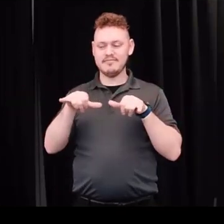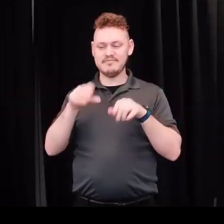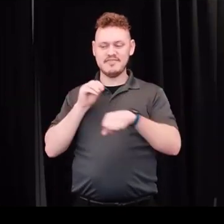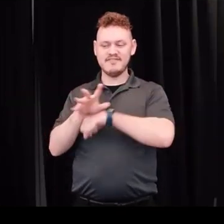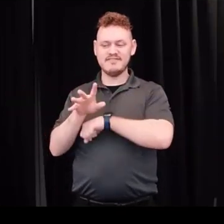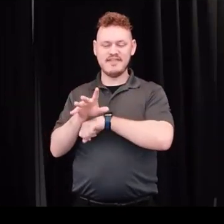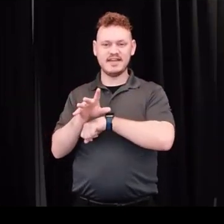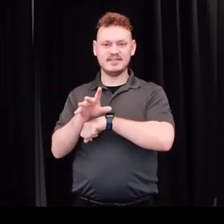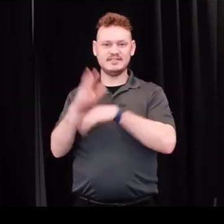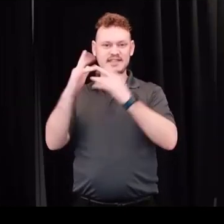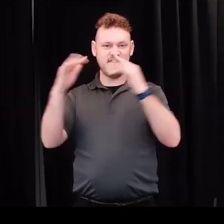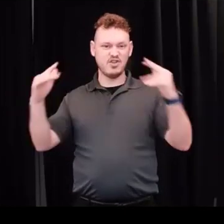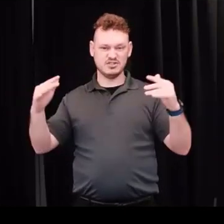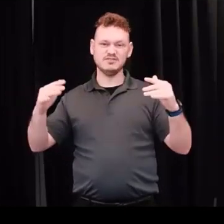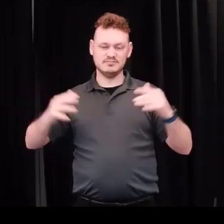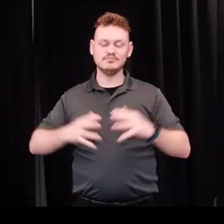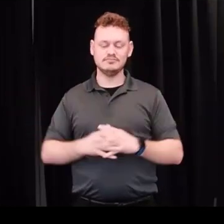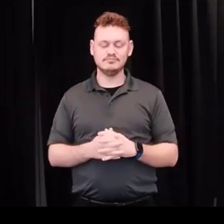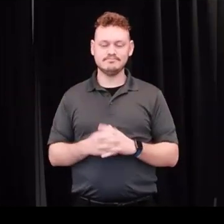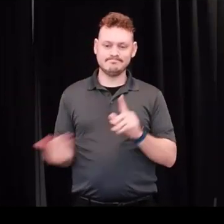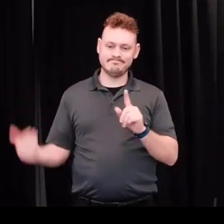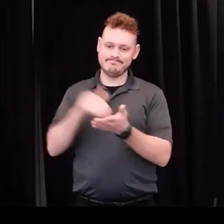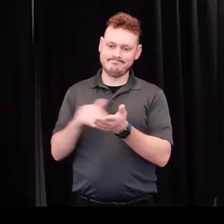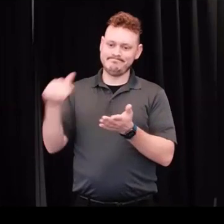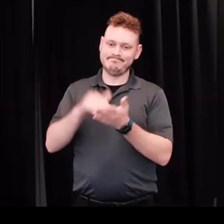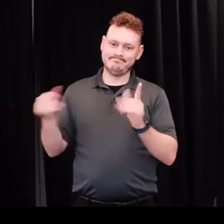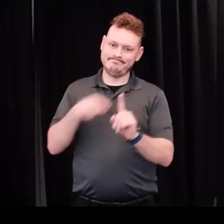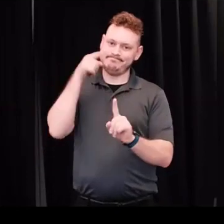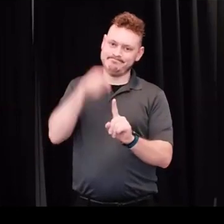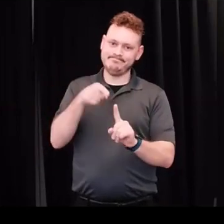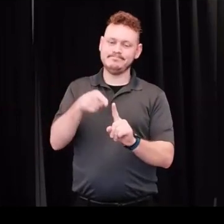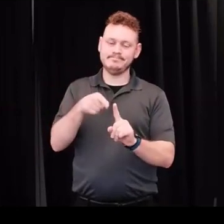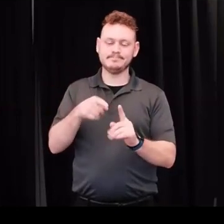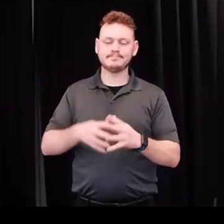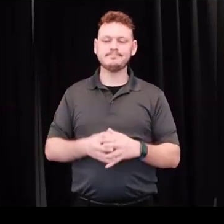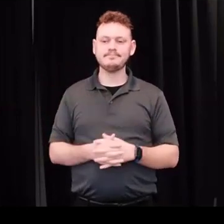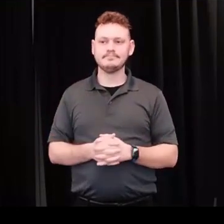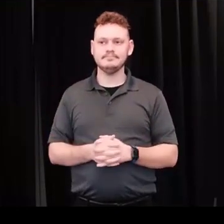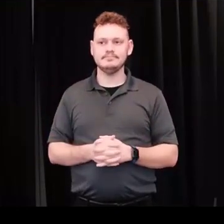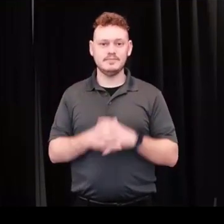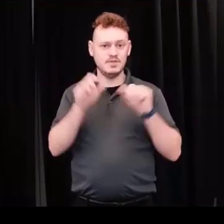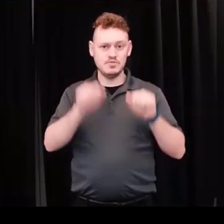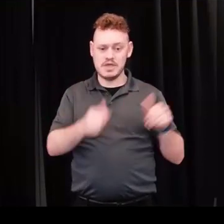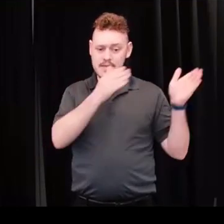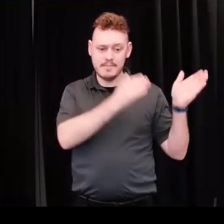that sort of reiterates that point we keep coming back to. You can plan for what you can plan for,